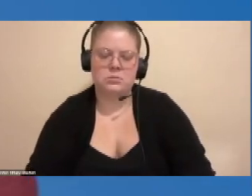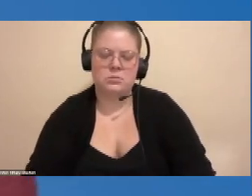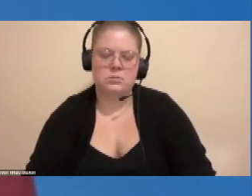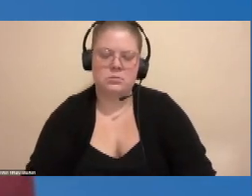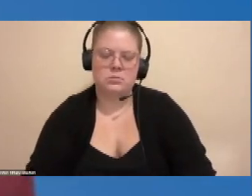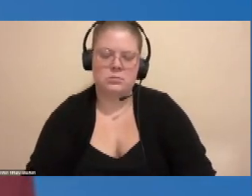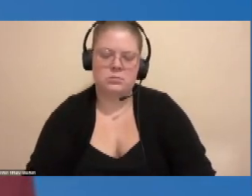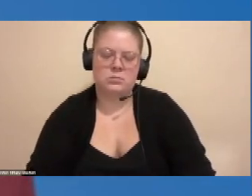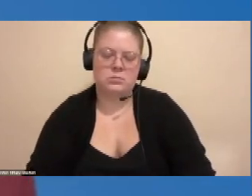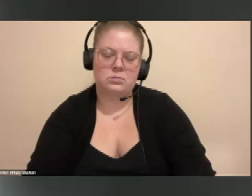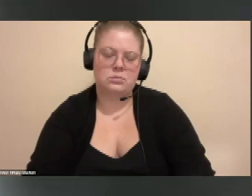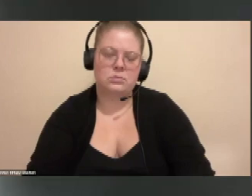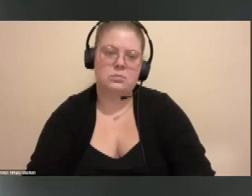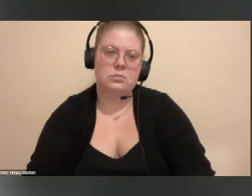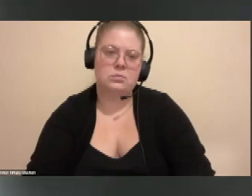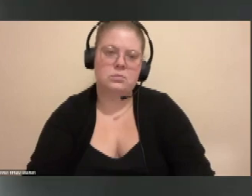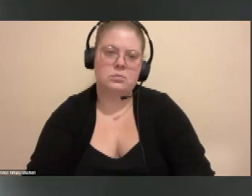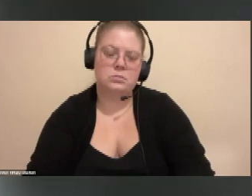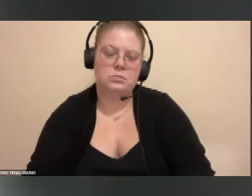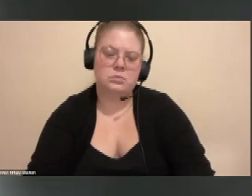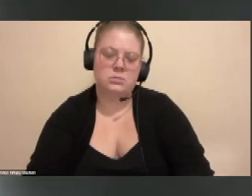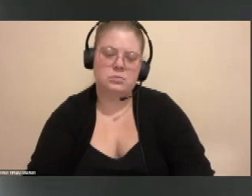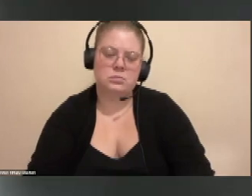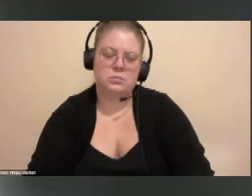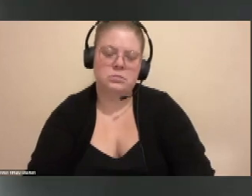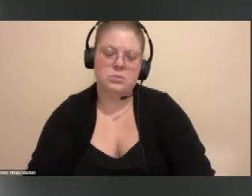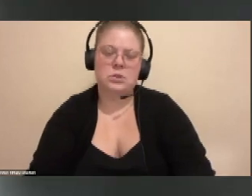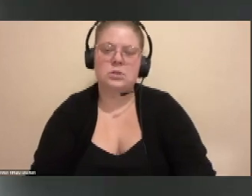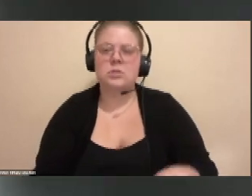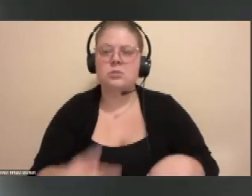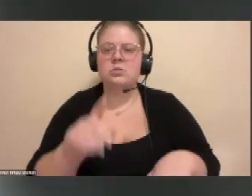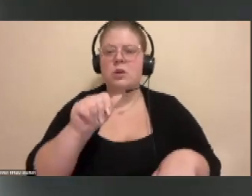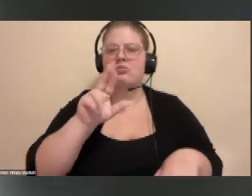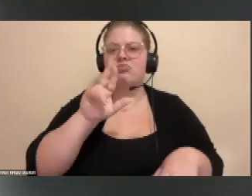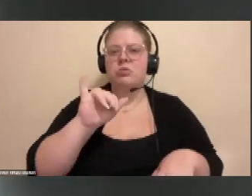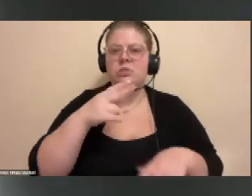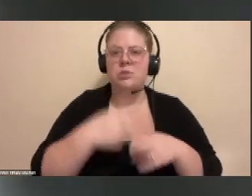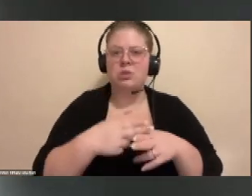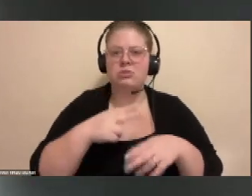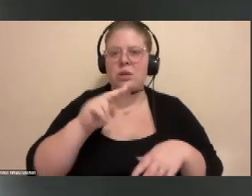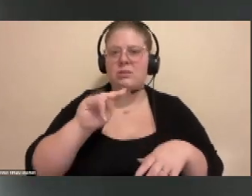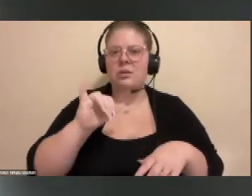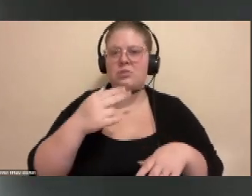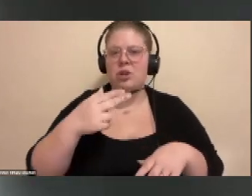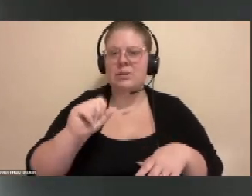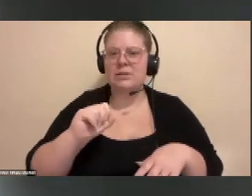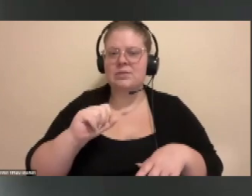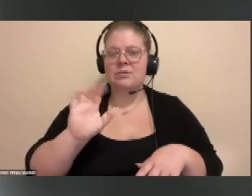Ari mentioned the NHIS I got to say 30 years since the disability supplement.